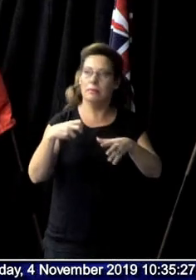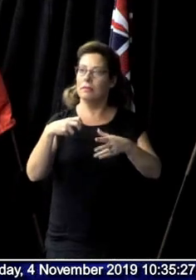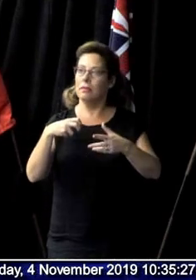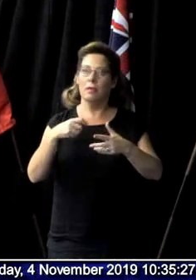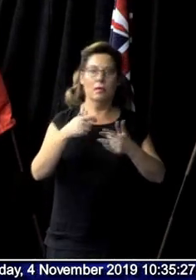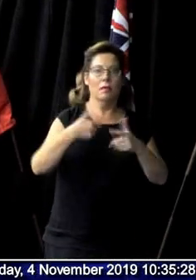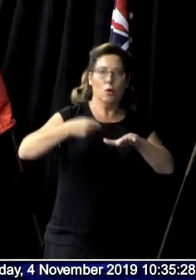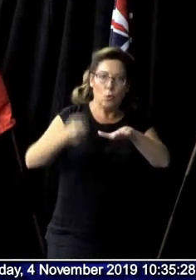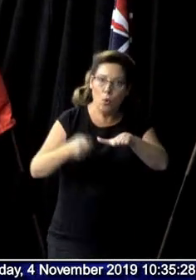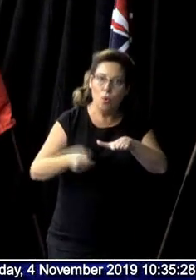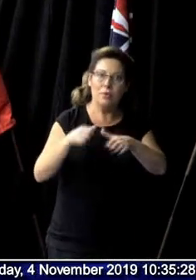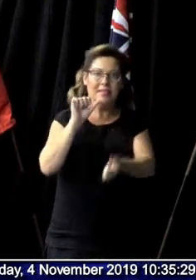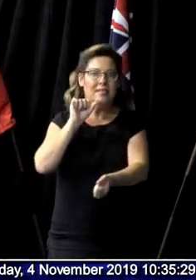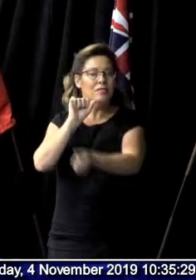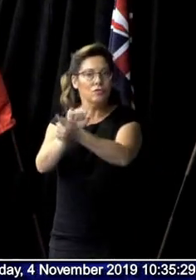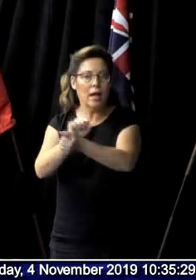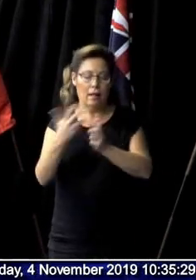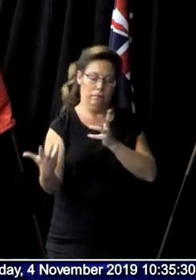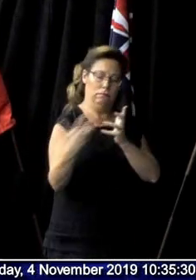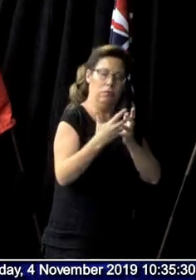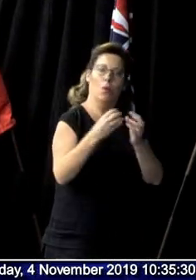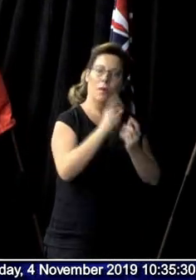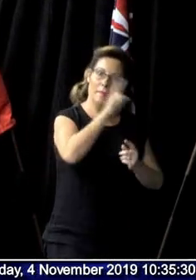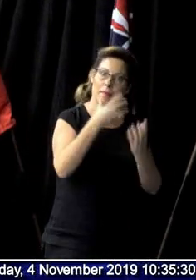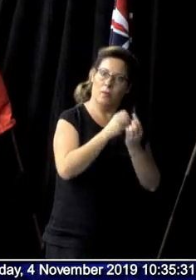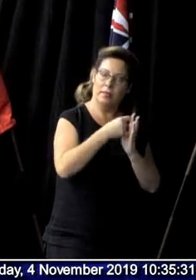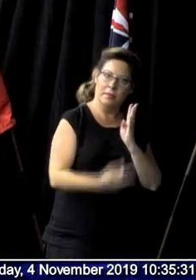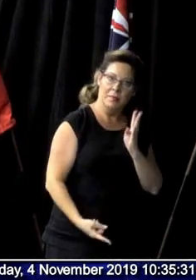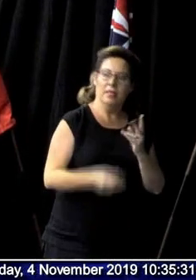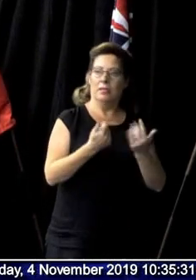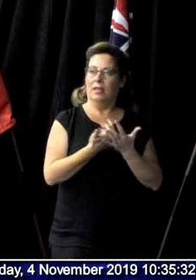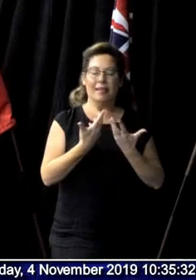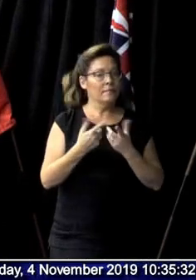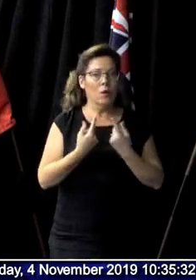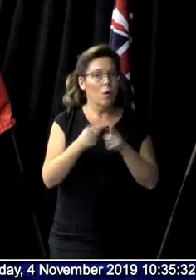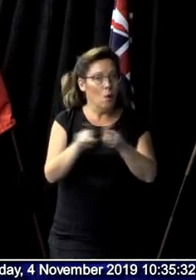infrastructure and transport, discrimination in employment,